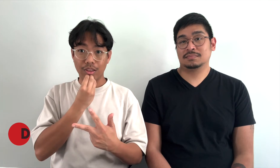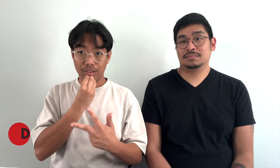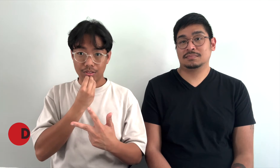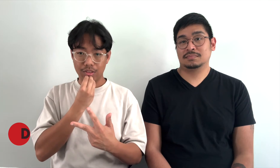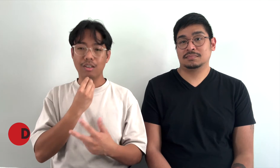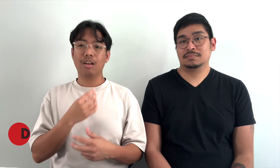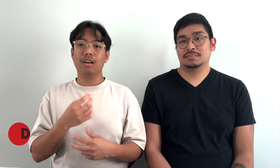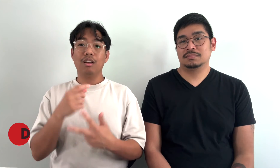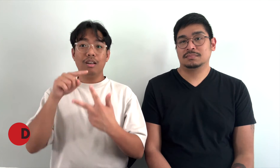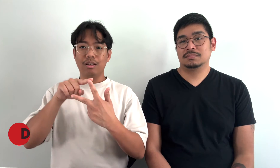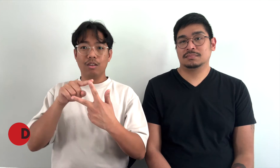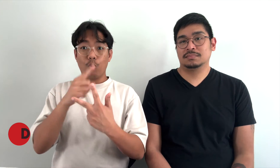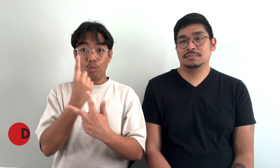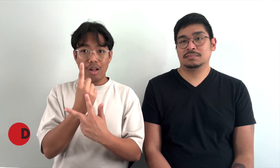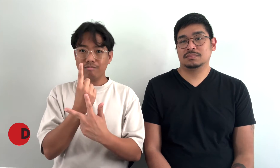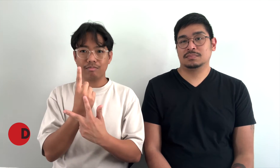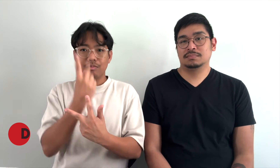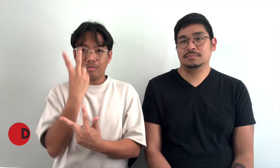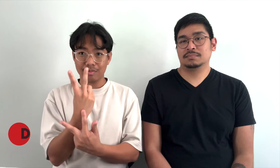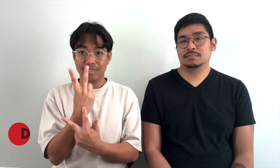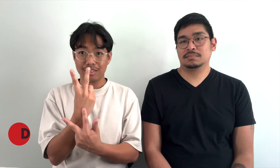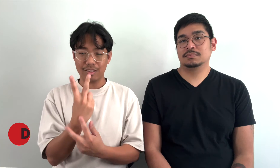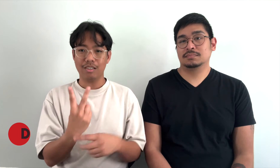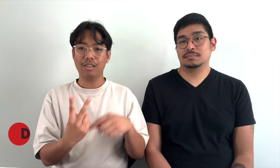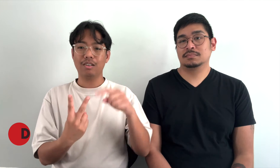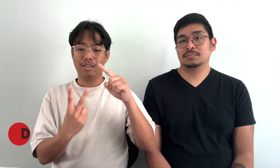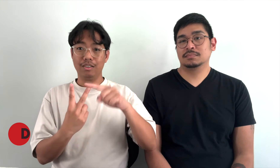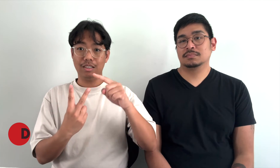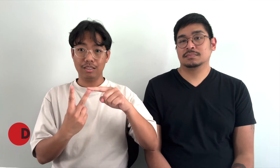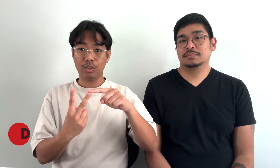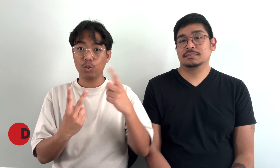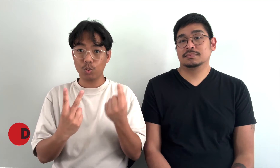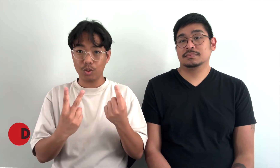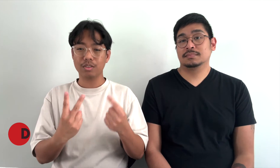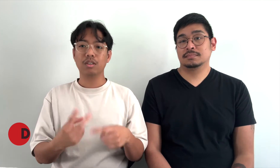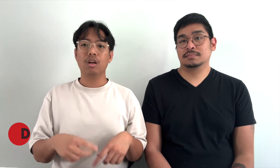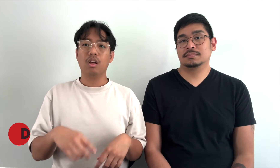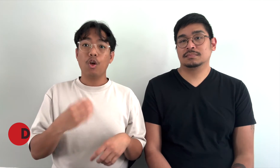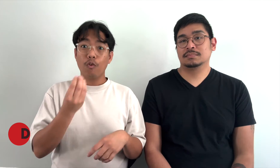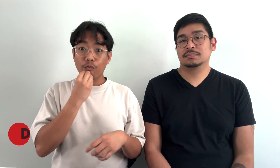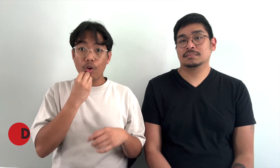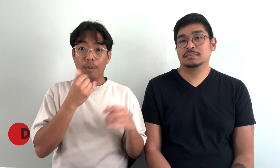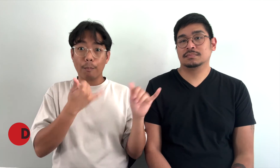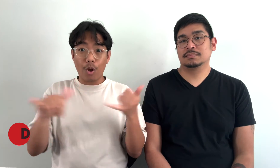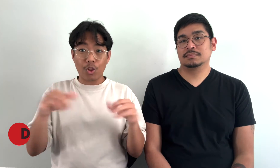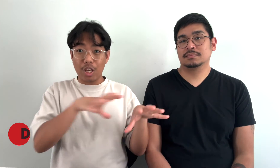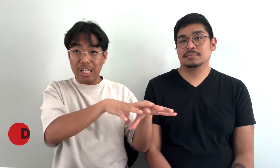Not just food in general but the first type is food parties